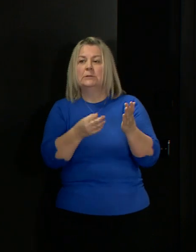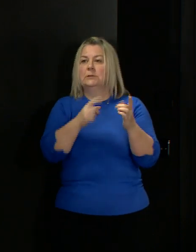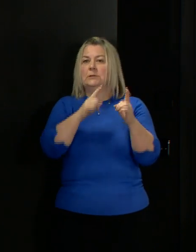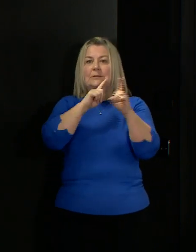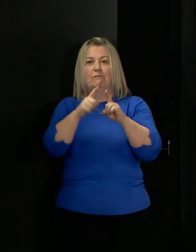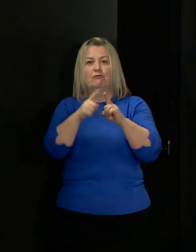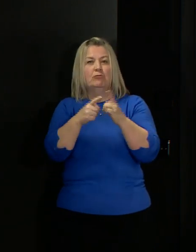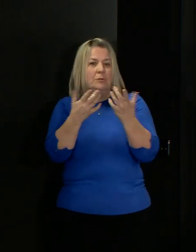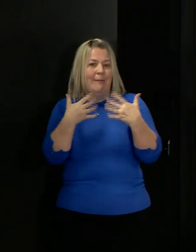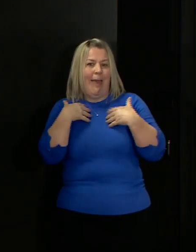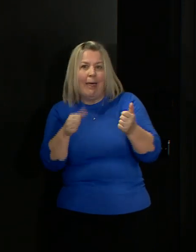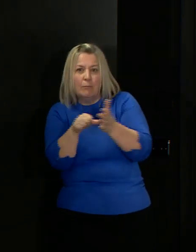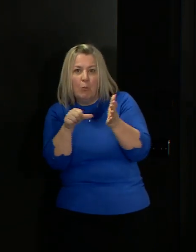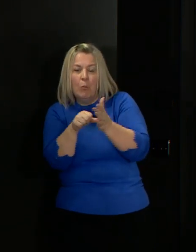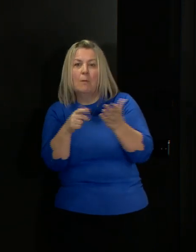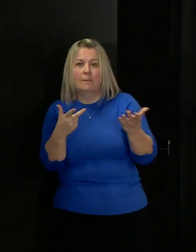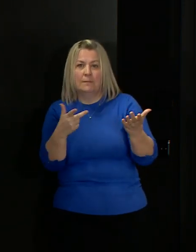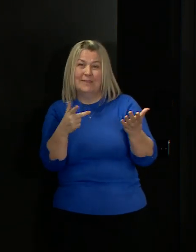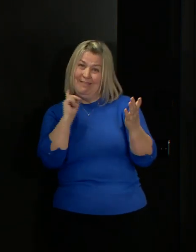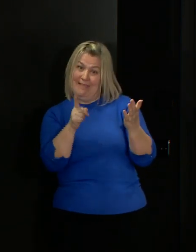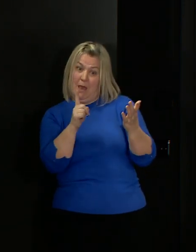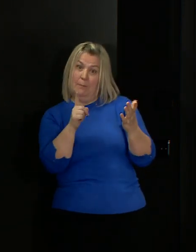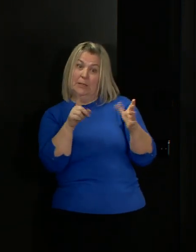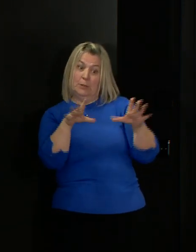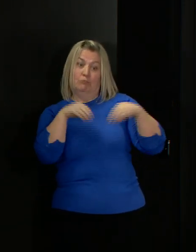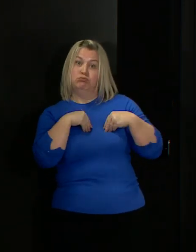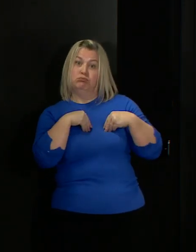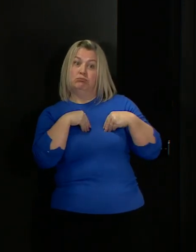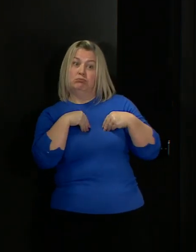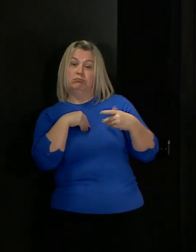how we should respond to that additional risk as well so factors like ethnicity